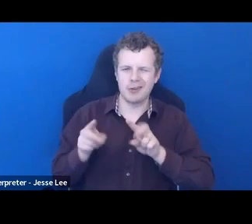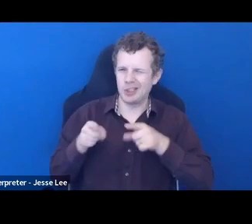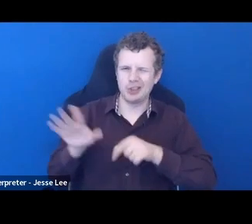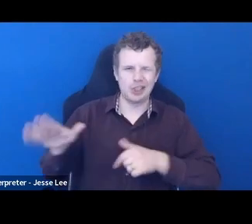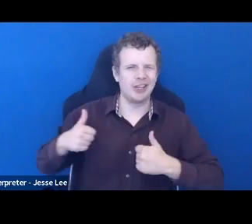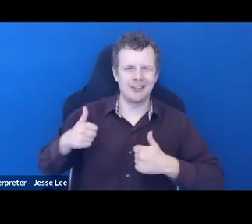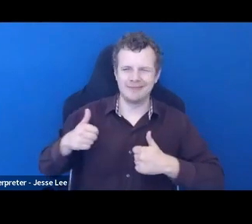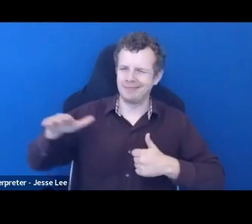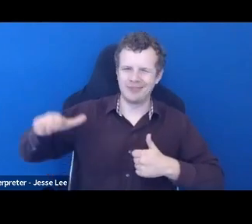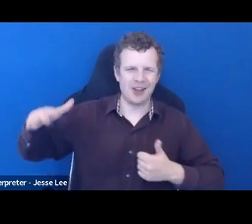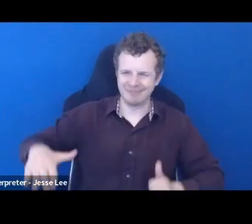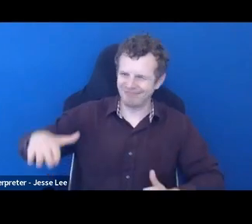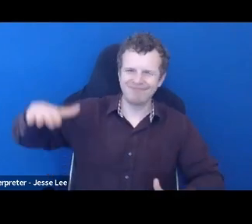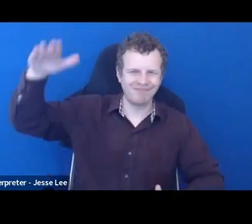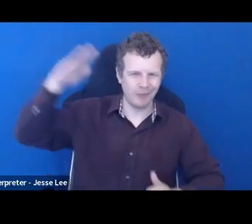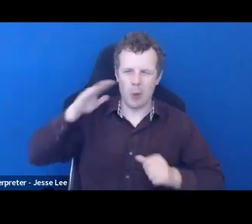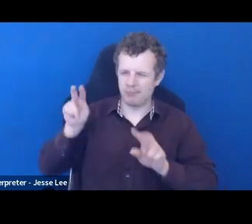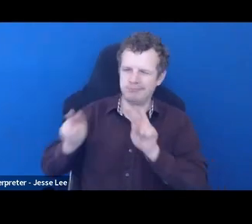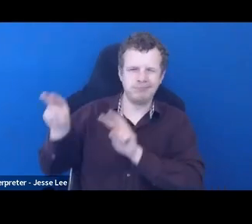But I'm specifically thinking about hearing screening.